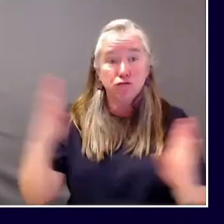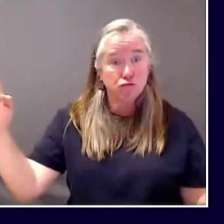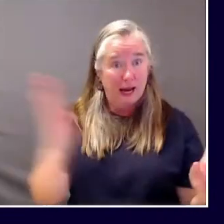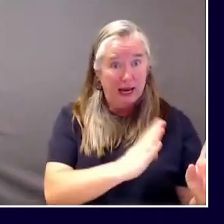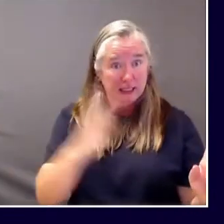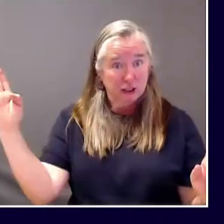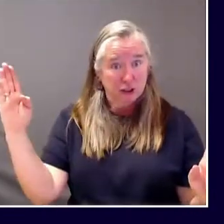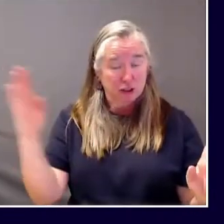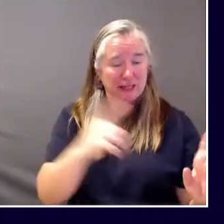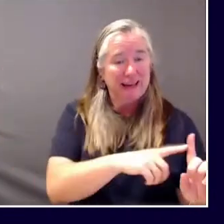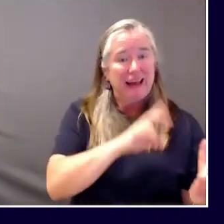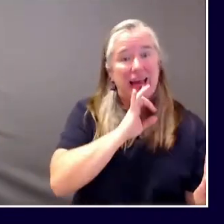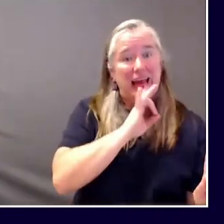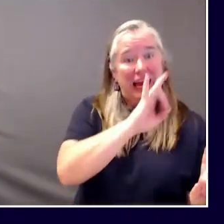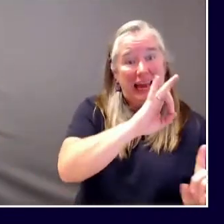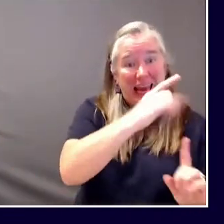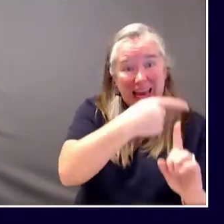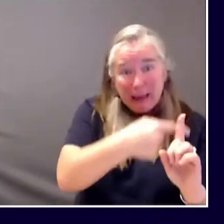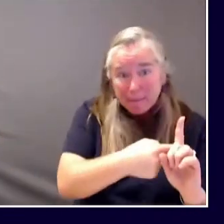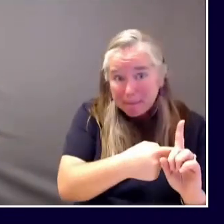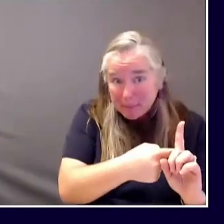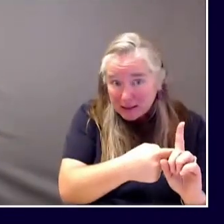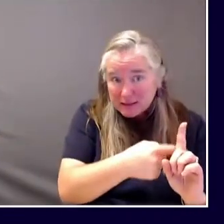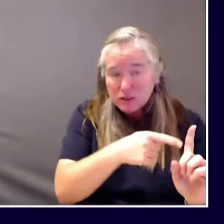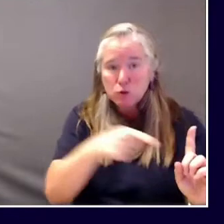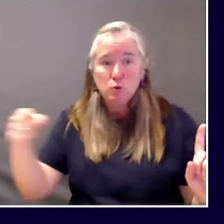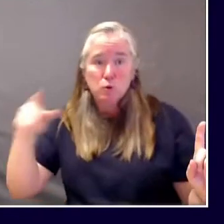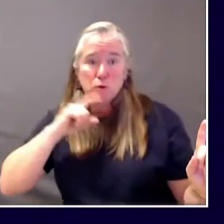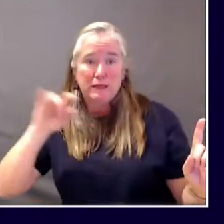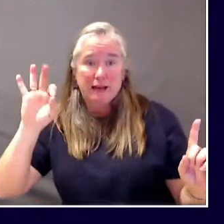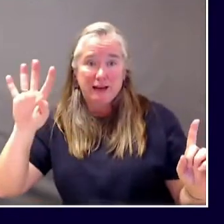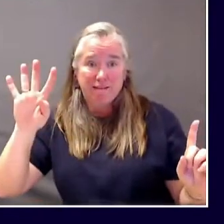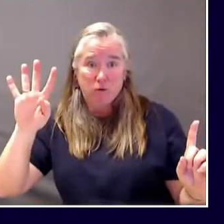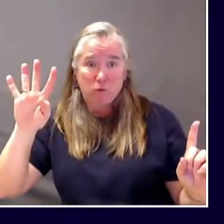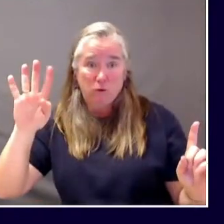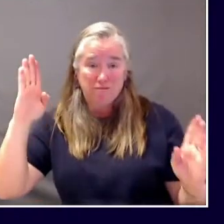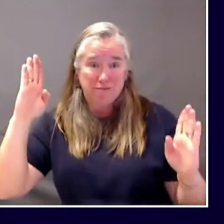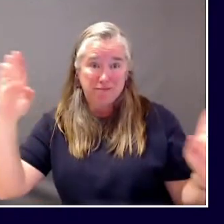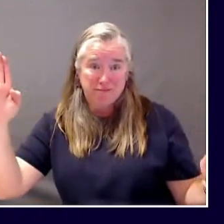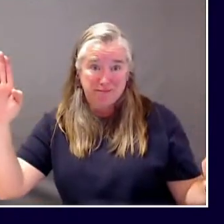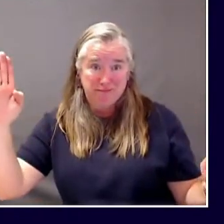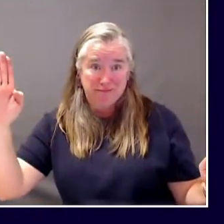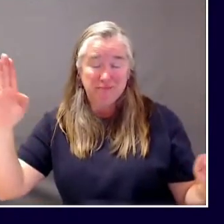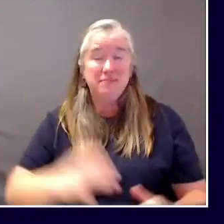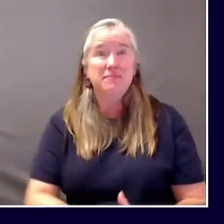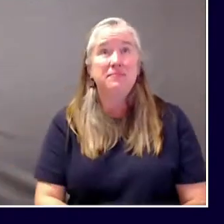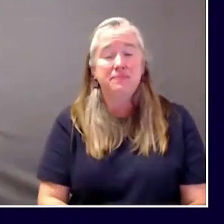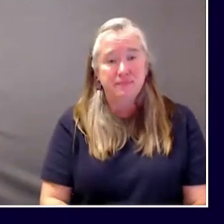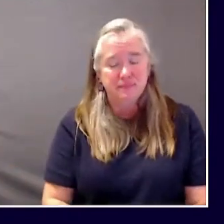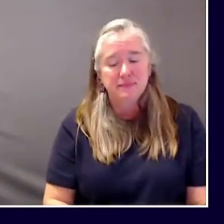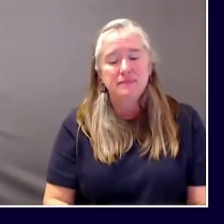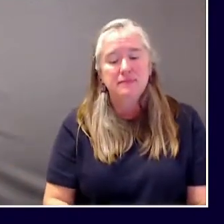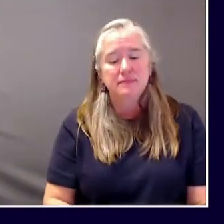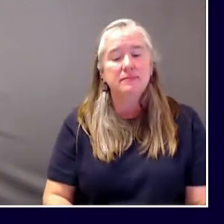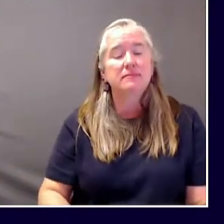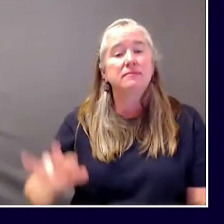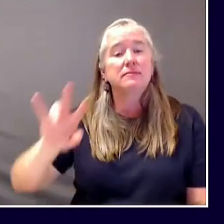the average age of the cases just in the past twenty four hours is forty three but the range age range of the new cases ranges from eight months old ten